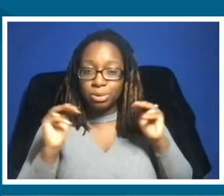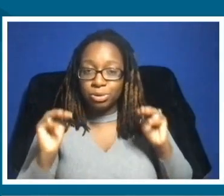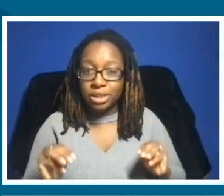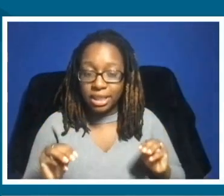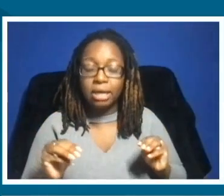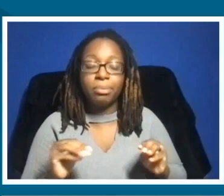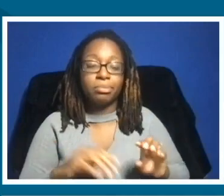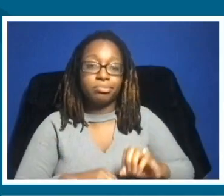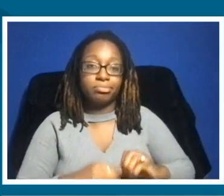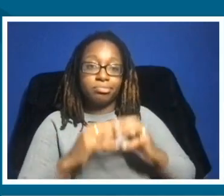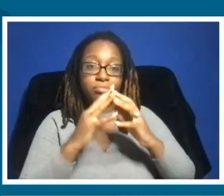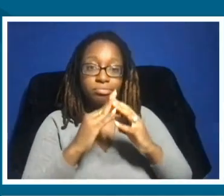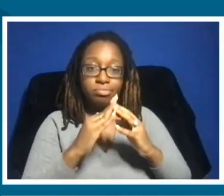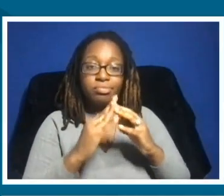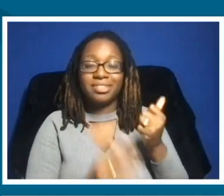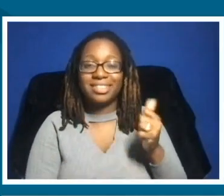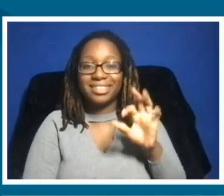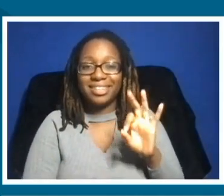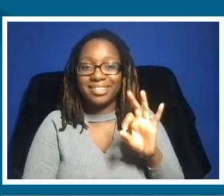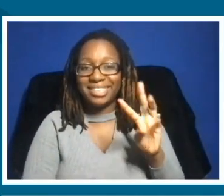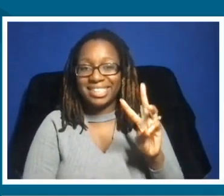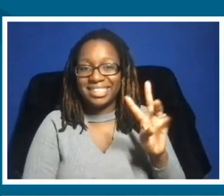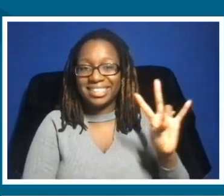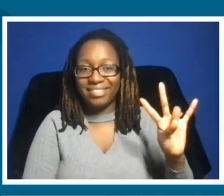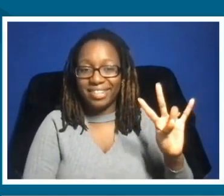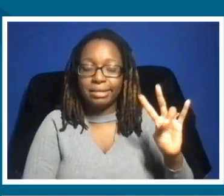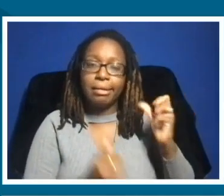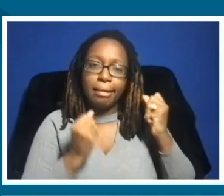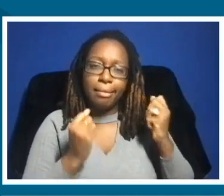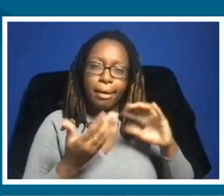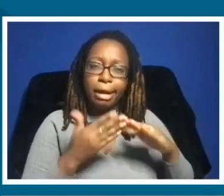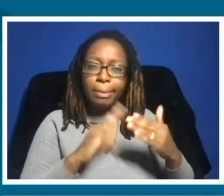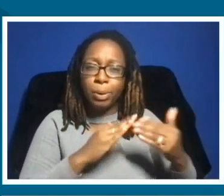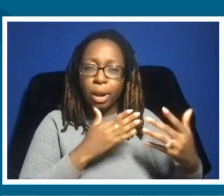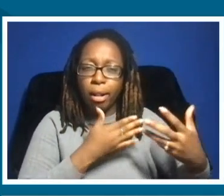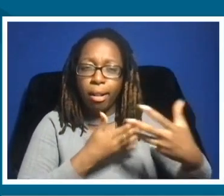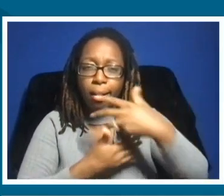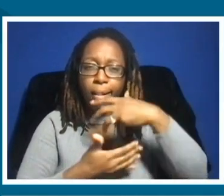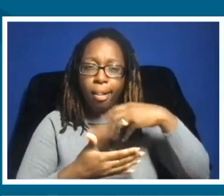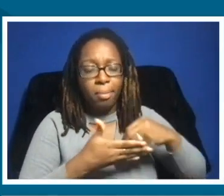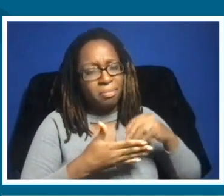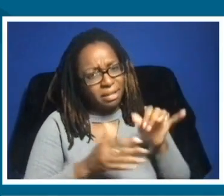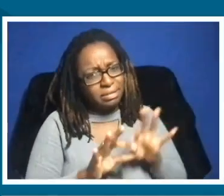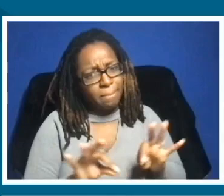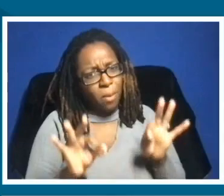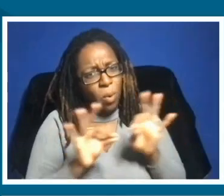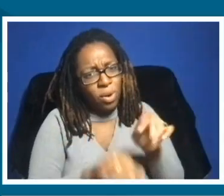and has a long history of making community engagement a priority